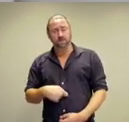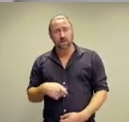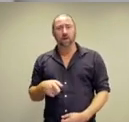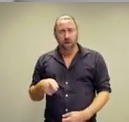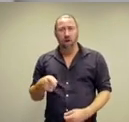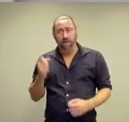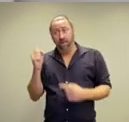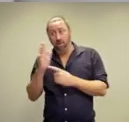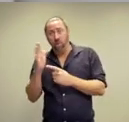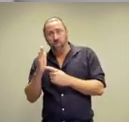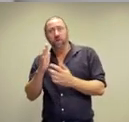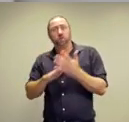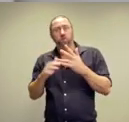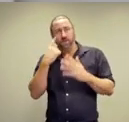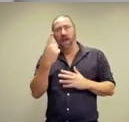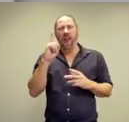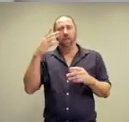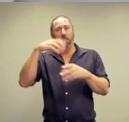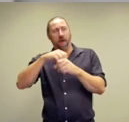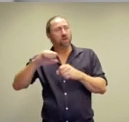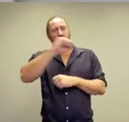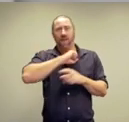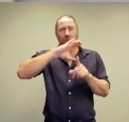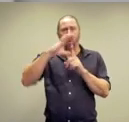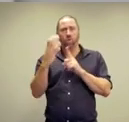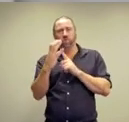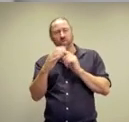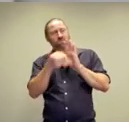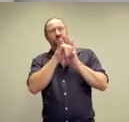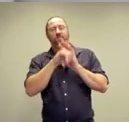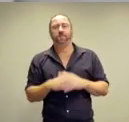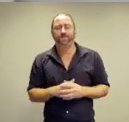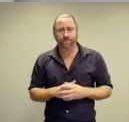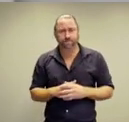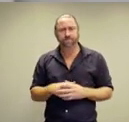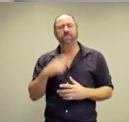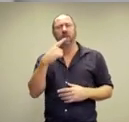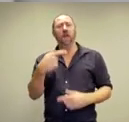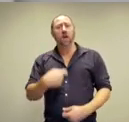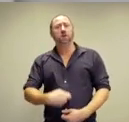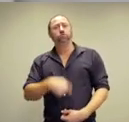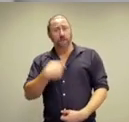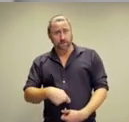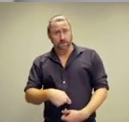important, important to its trajectory as a cultural symbol. We're then going to look at the